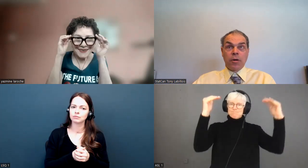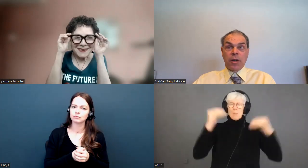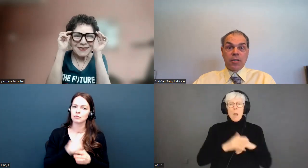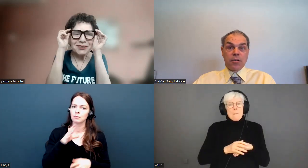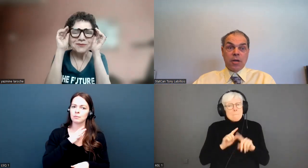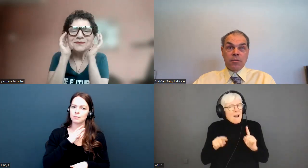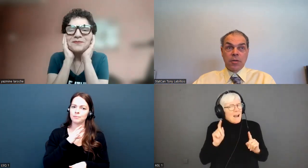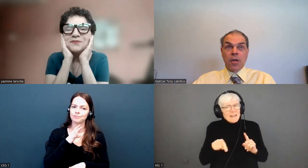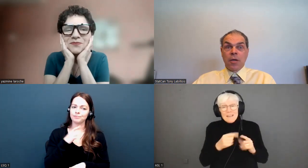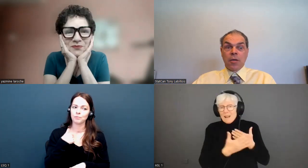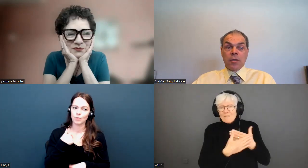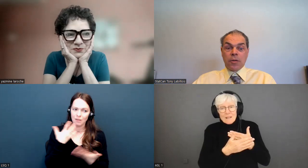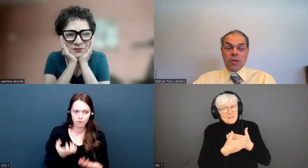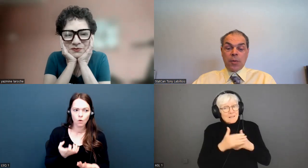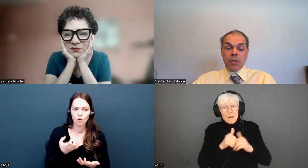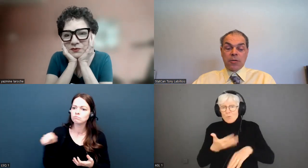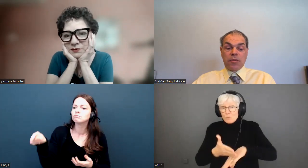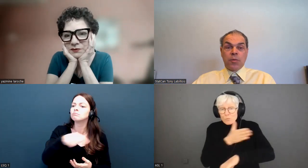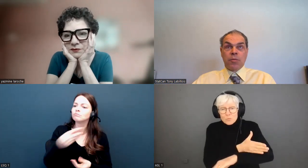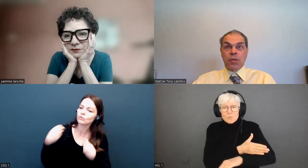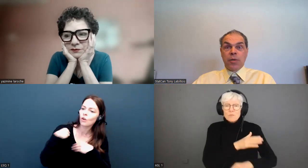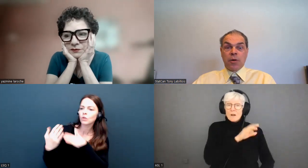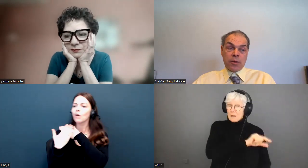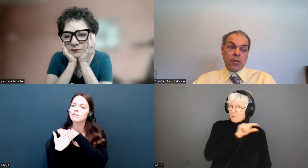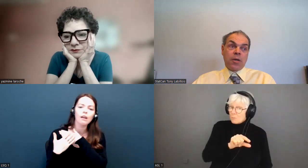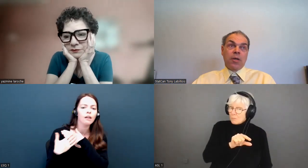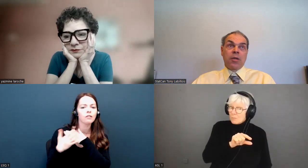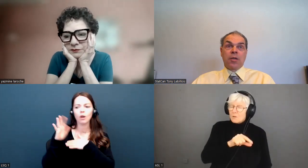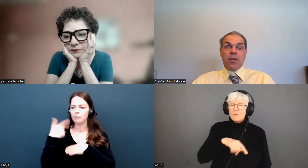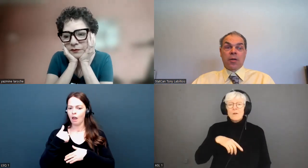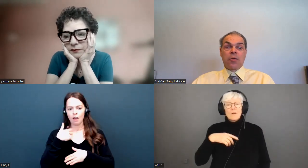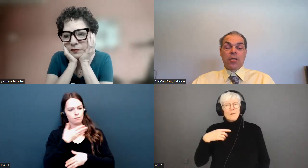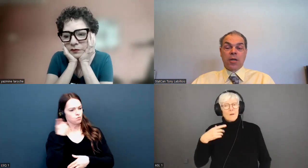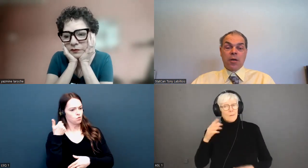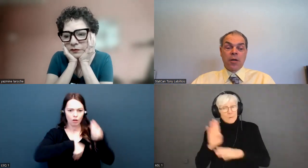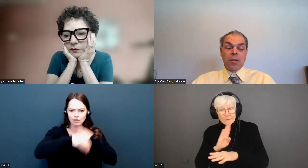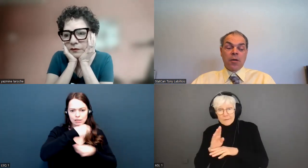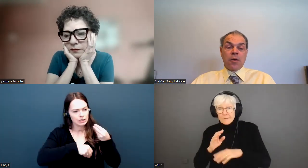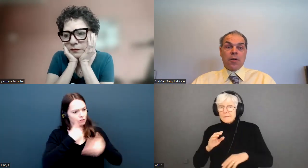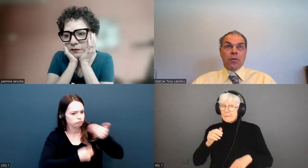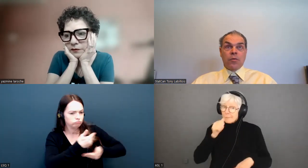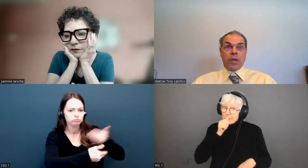organize ourselves not only in the public service but much Beyond across Canada to make